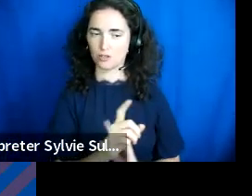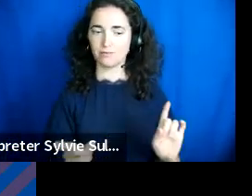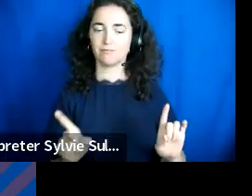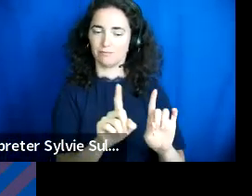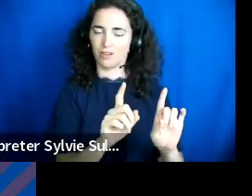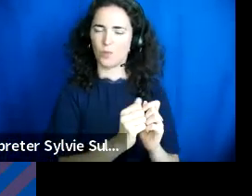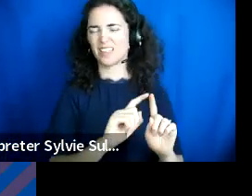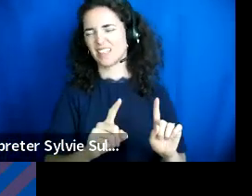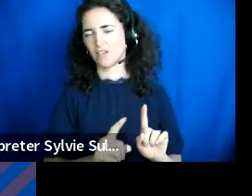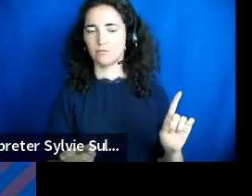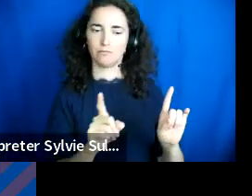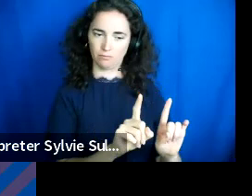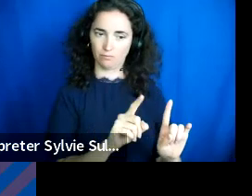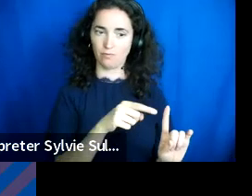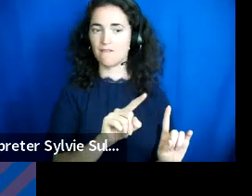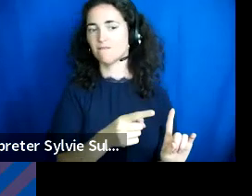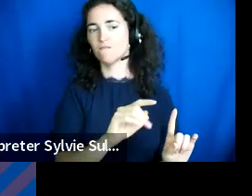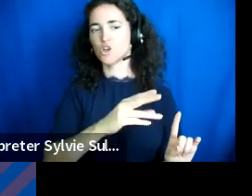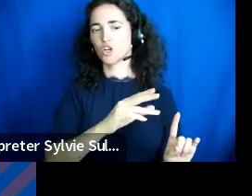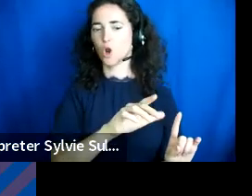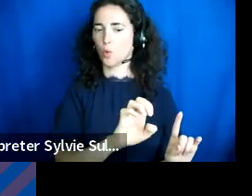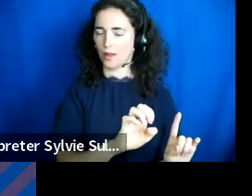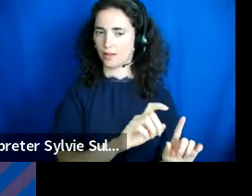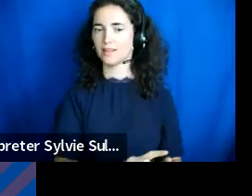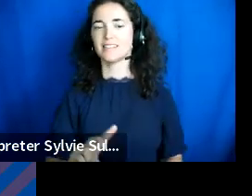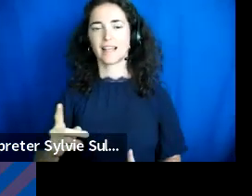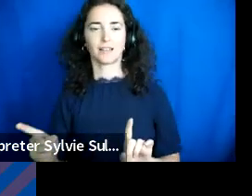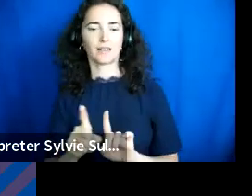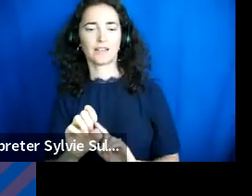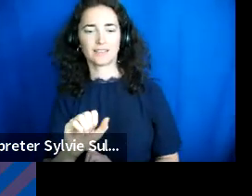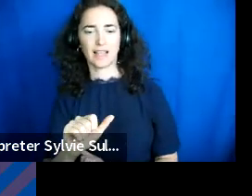First camper shown is Chloe, then say Lin and then Megan.